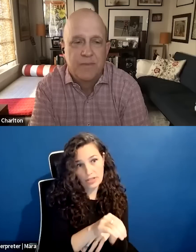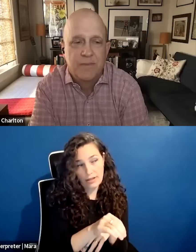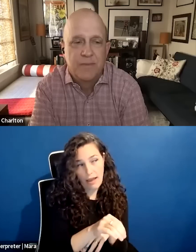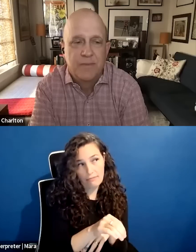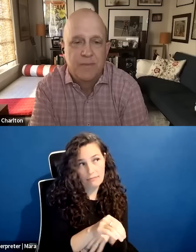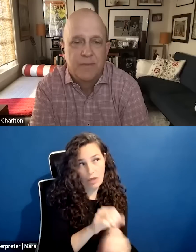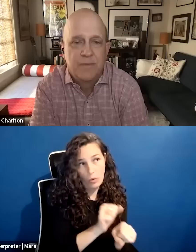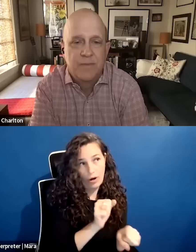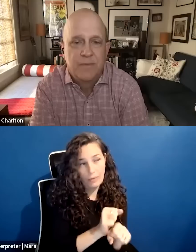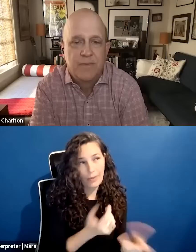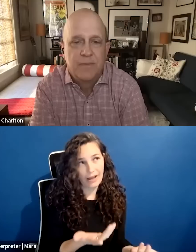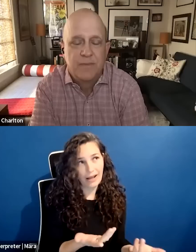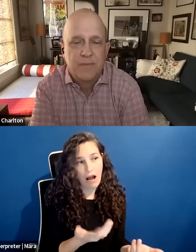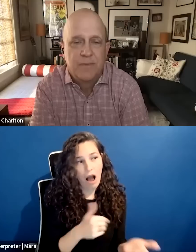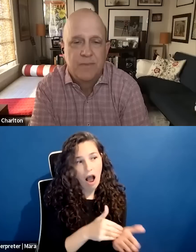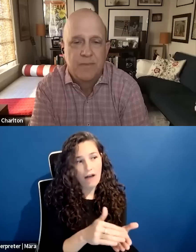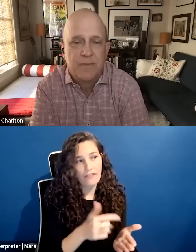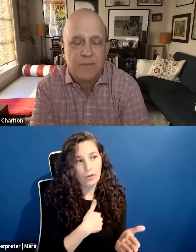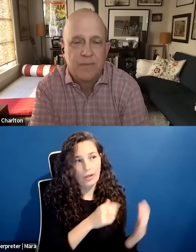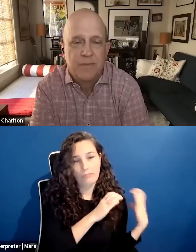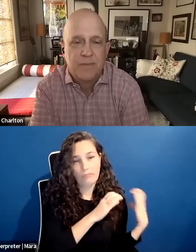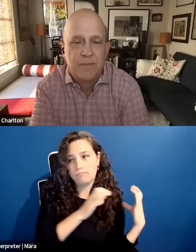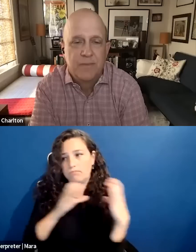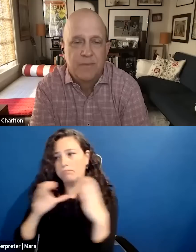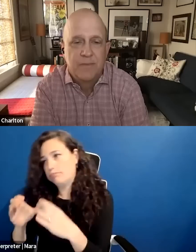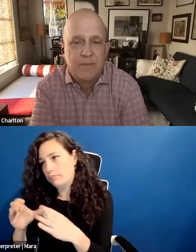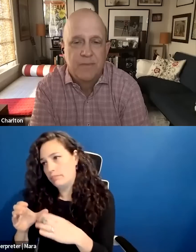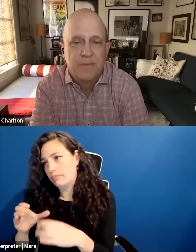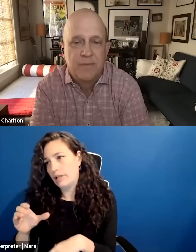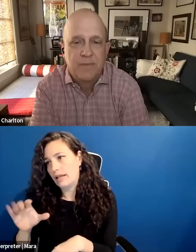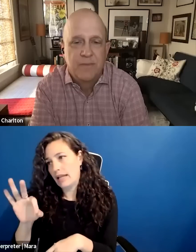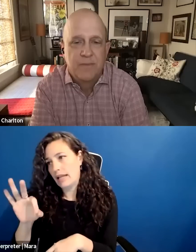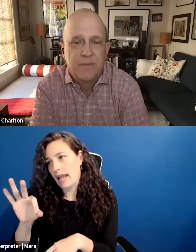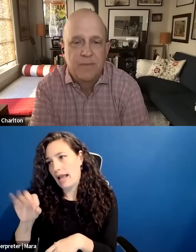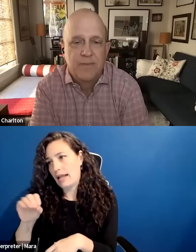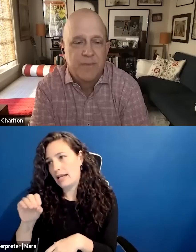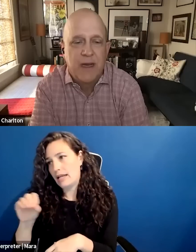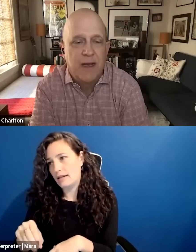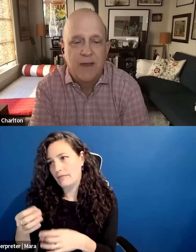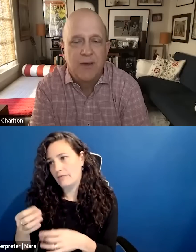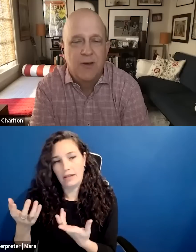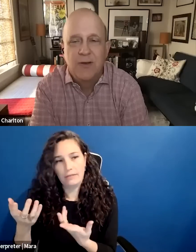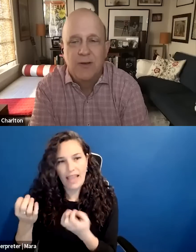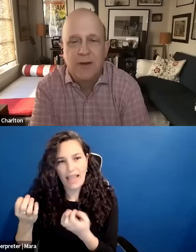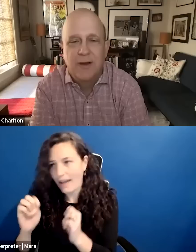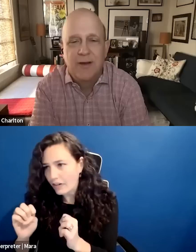or we assume they'll do 90% of the work in terms of getting us opportunities. And so I think that's. - I couldn't.